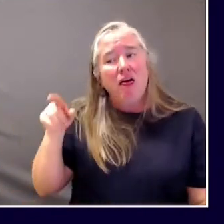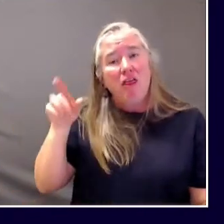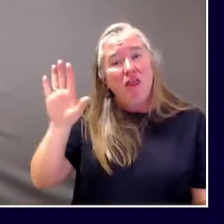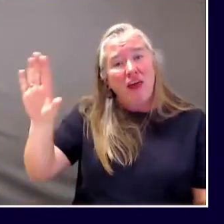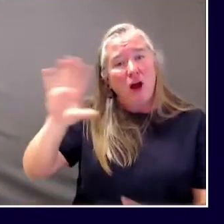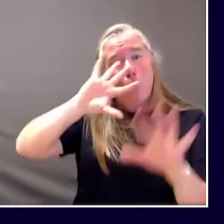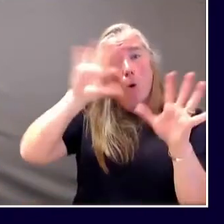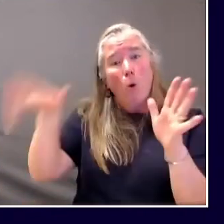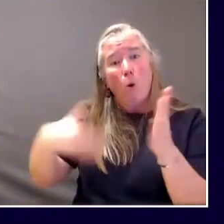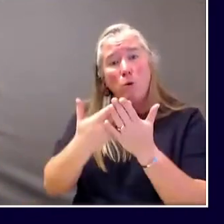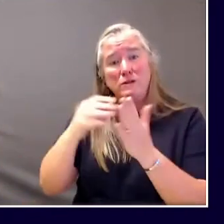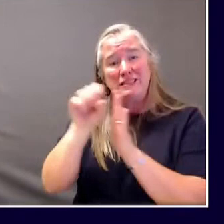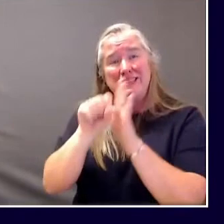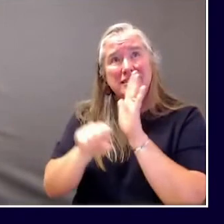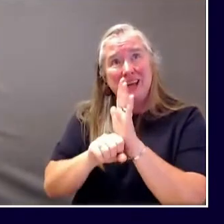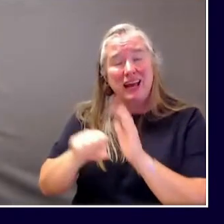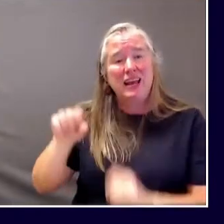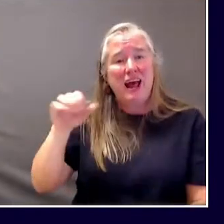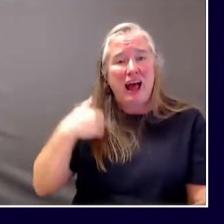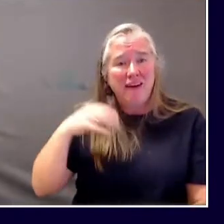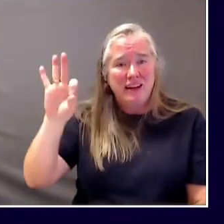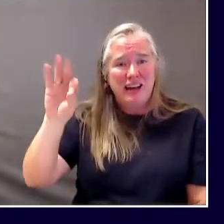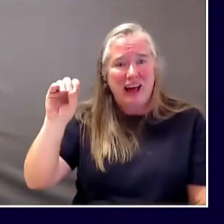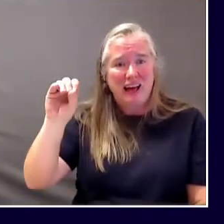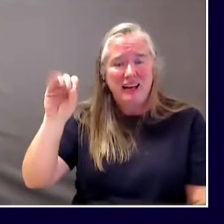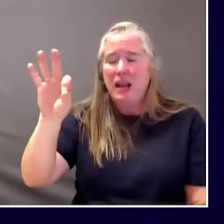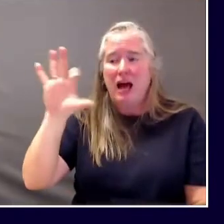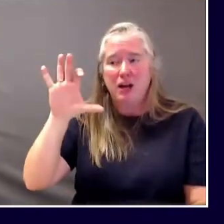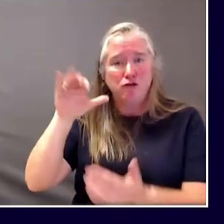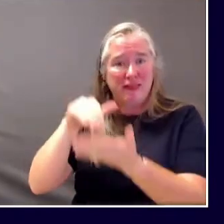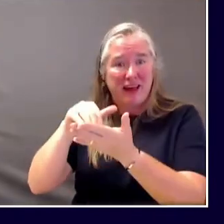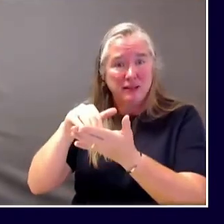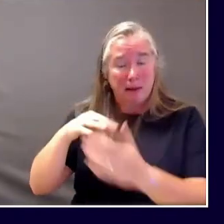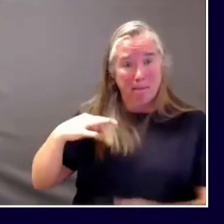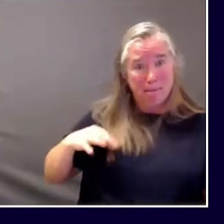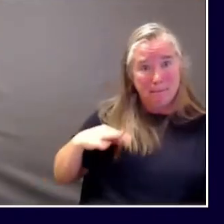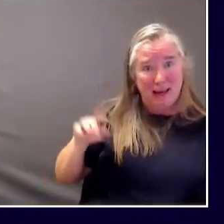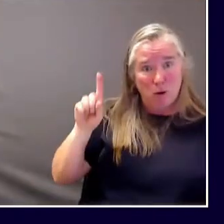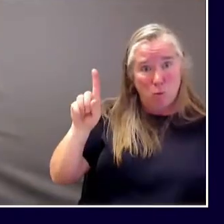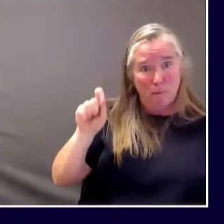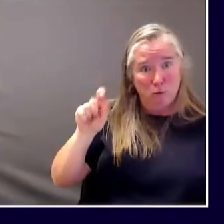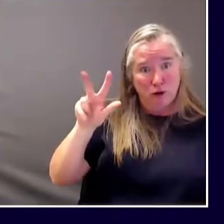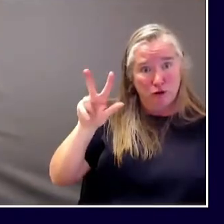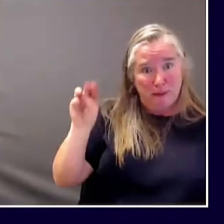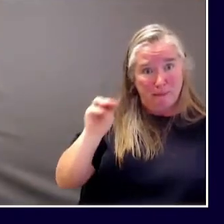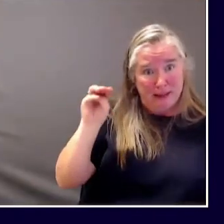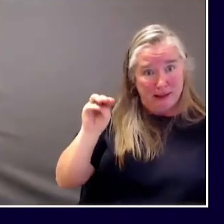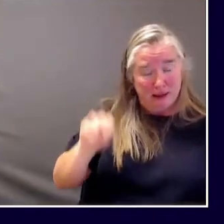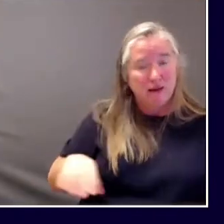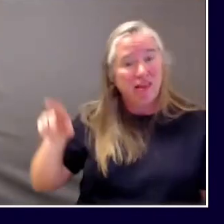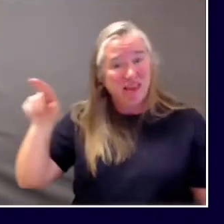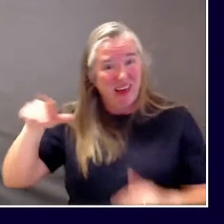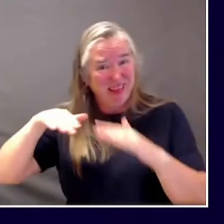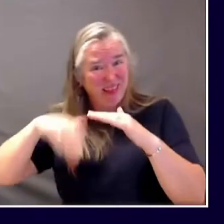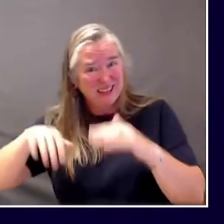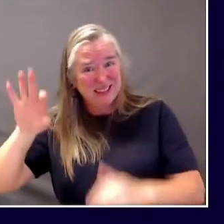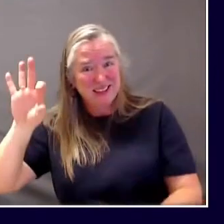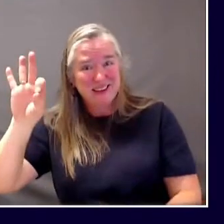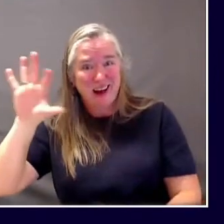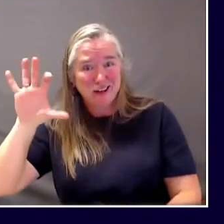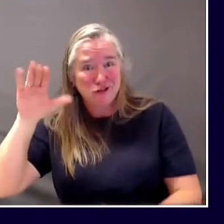cases a day our new cases of